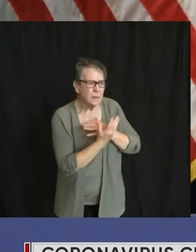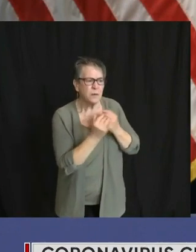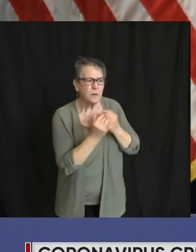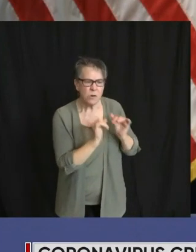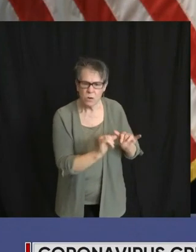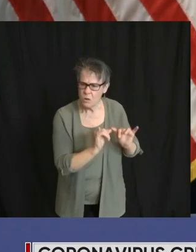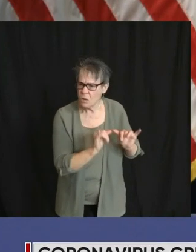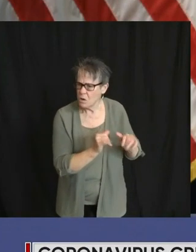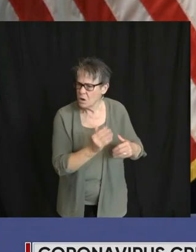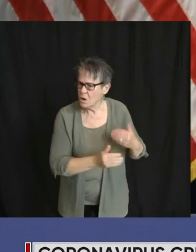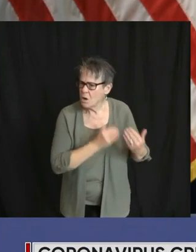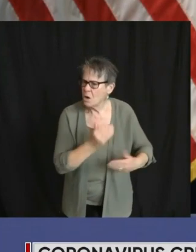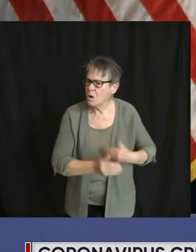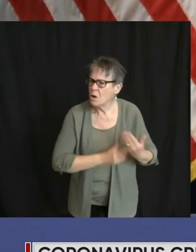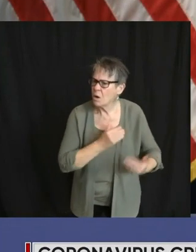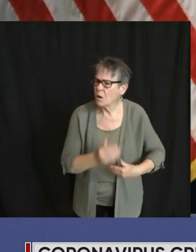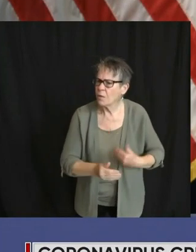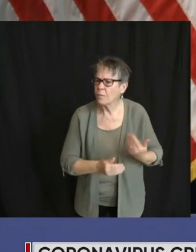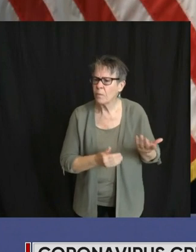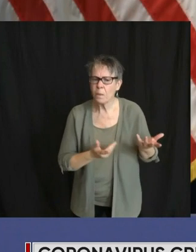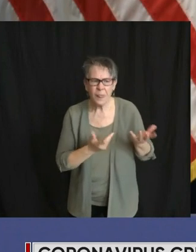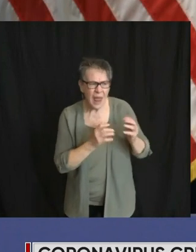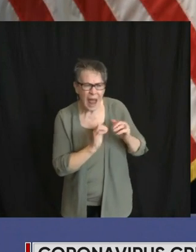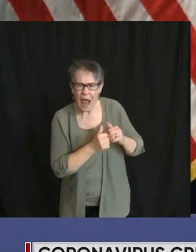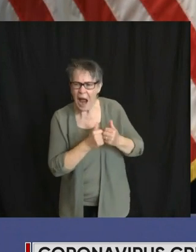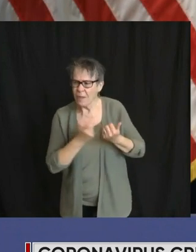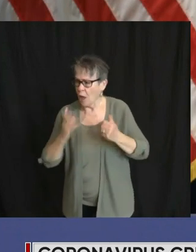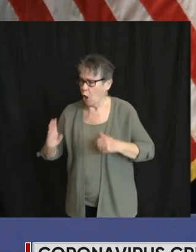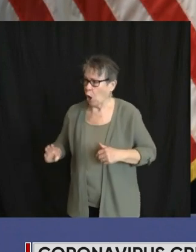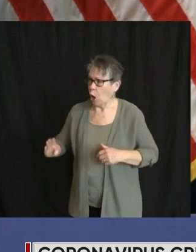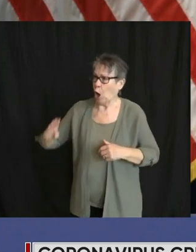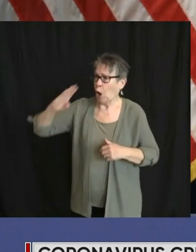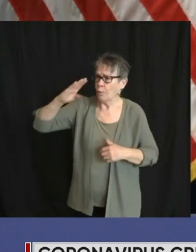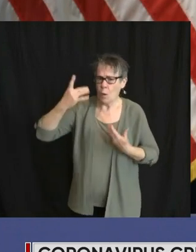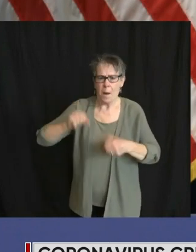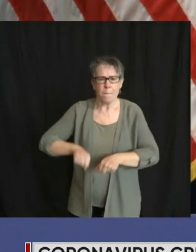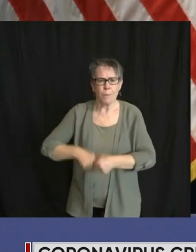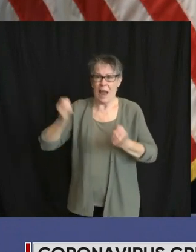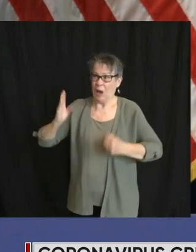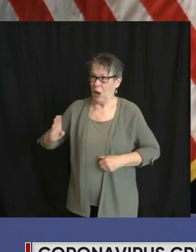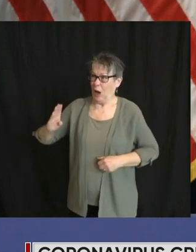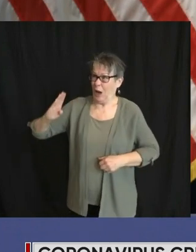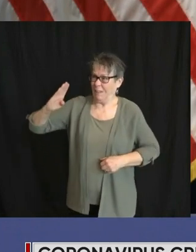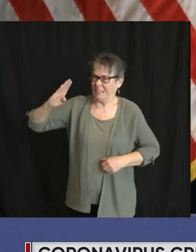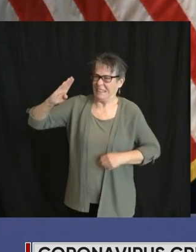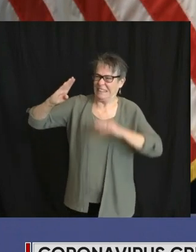BEEN MAKING. WE ALL HAVE AS IT RELATES TO MENTAL HEALTH AND THE IMPACT ON THAT. THAT IS HARDER TO PUT ON A